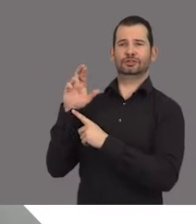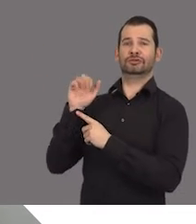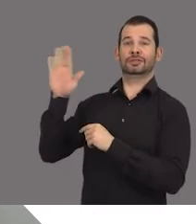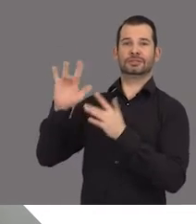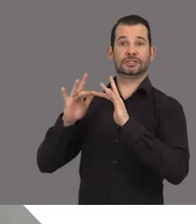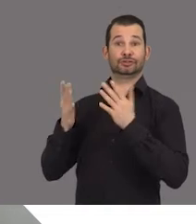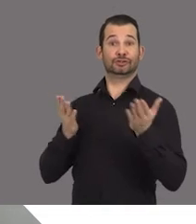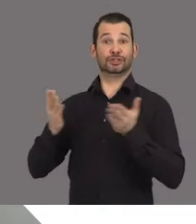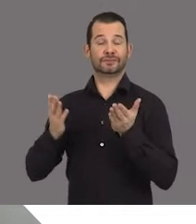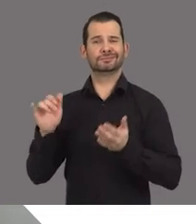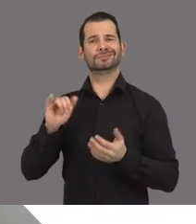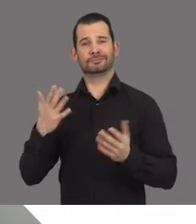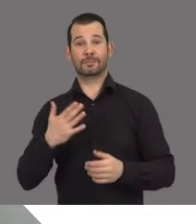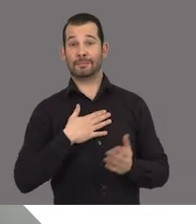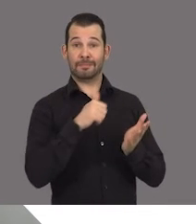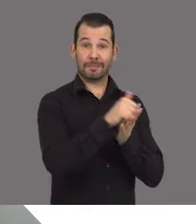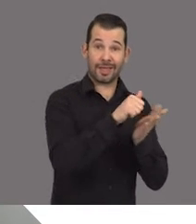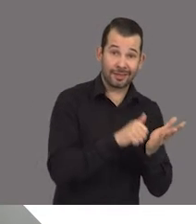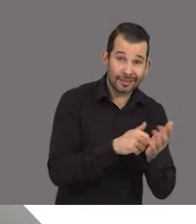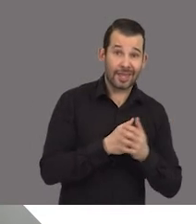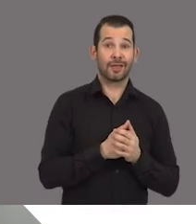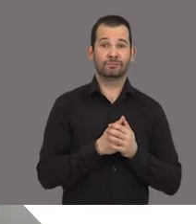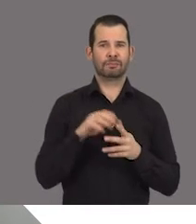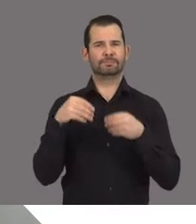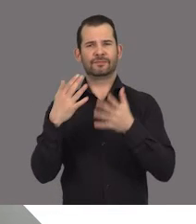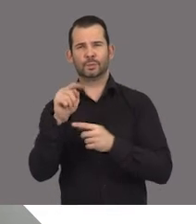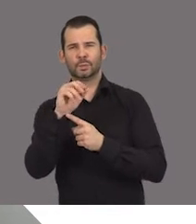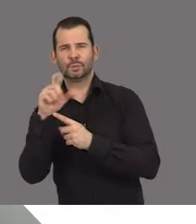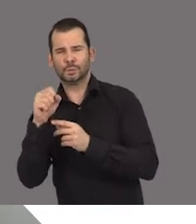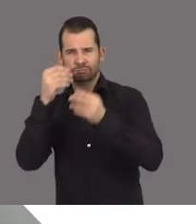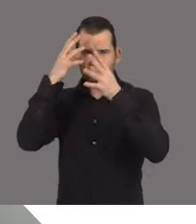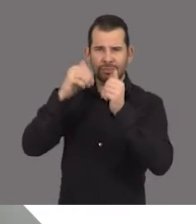like My Account, and giving you tools to protect yourself from scams.